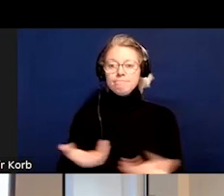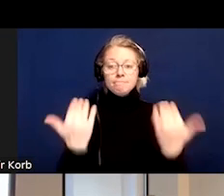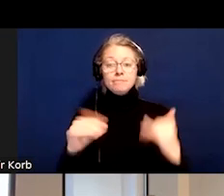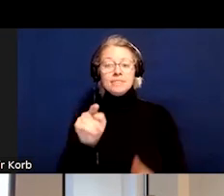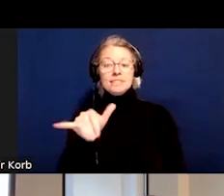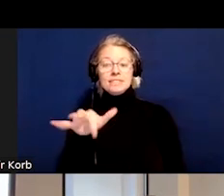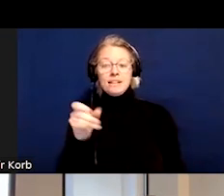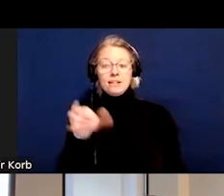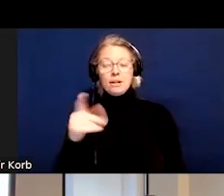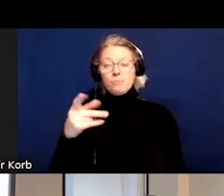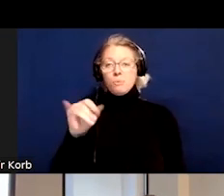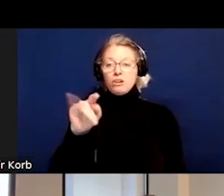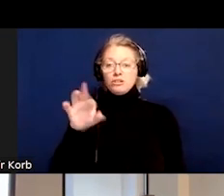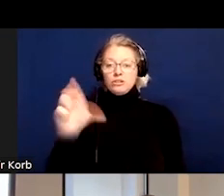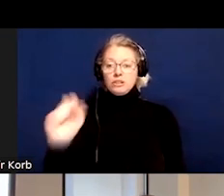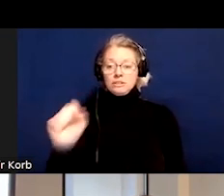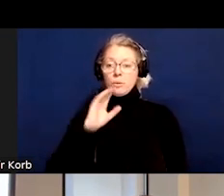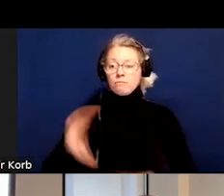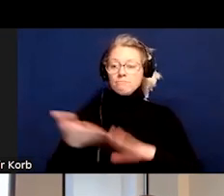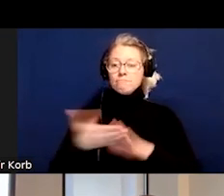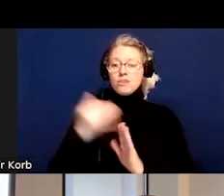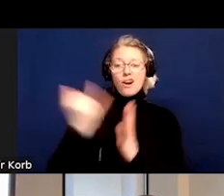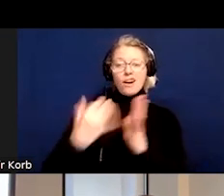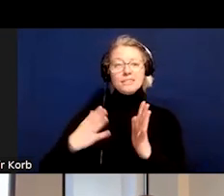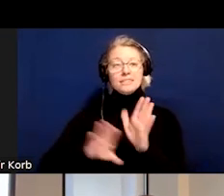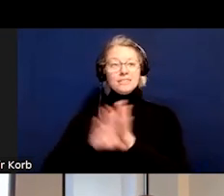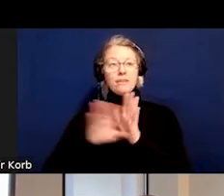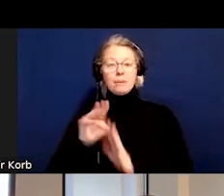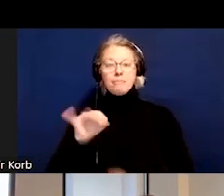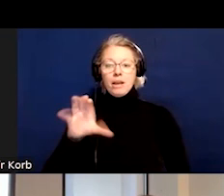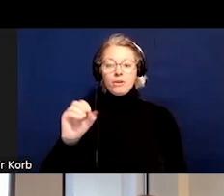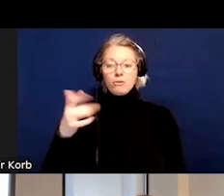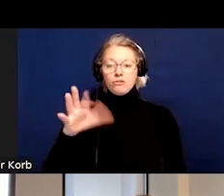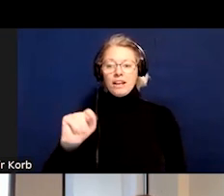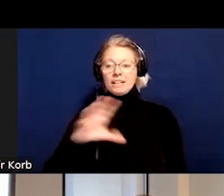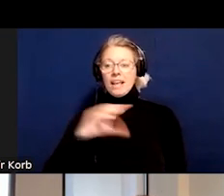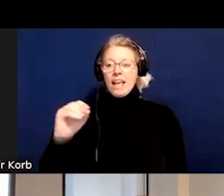Microgrant and the Project Grant for Individuals and Collectives. And finally, Morgan Possberg